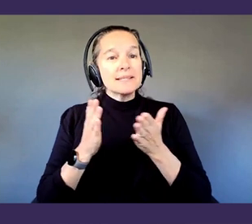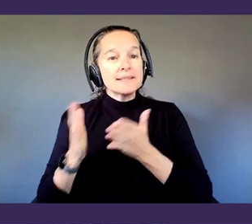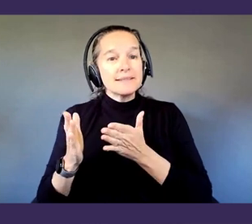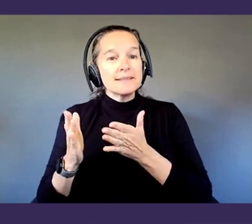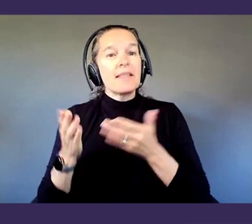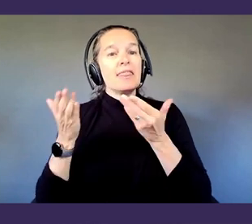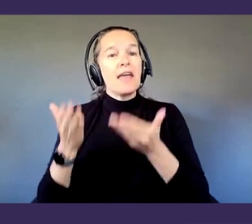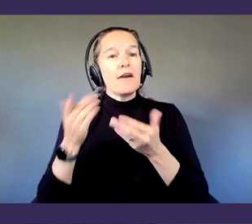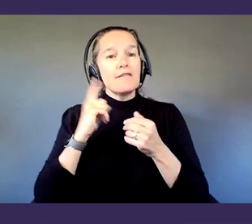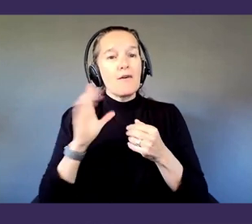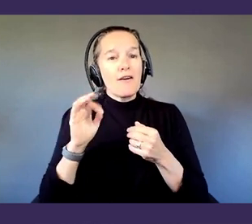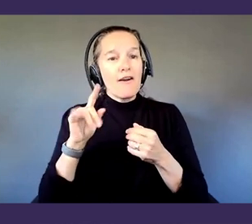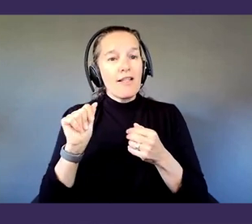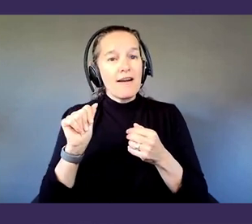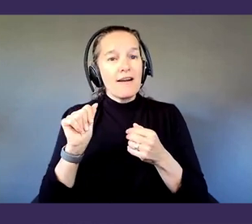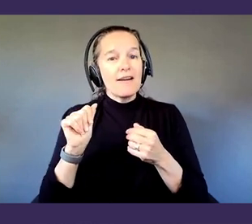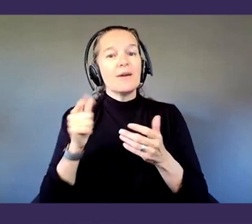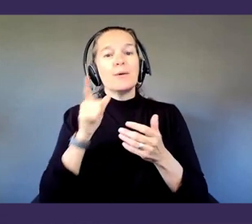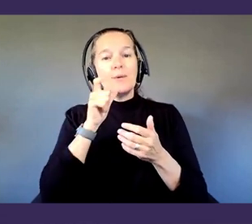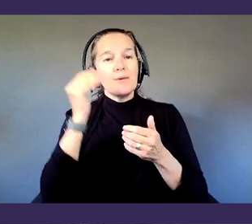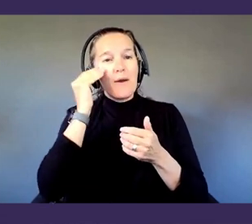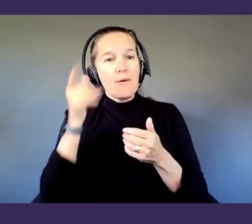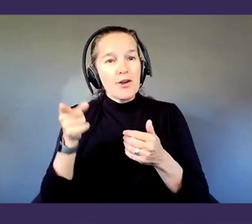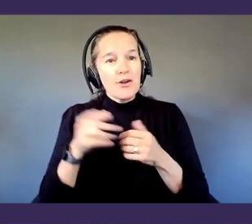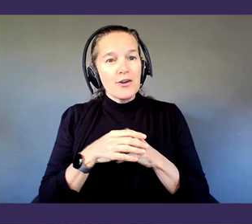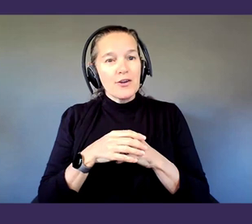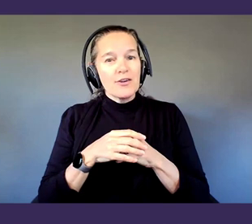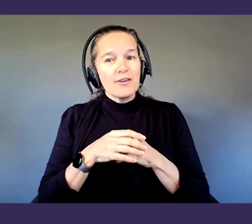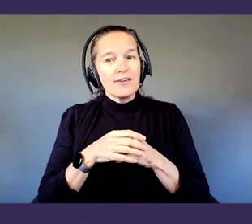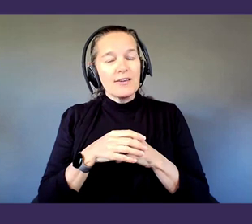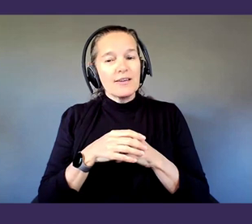that know her, and including the support coordinator.